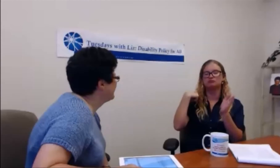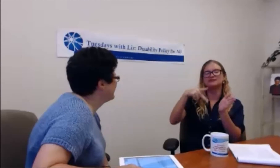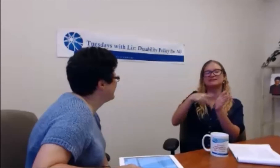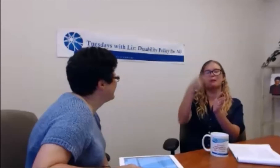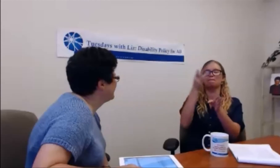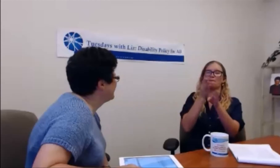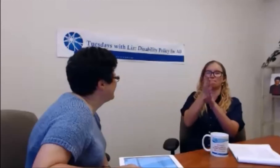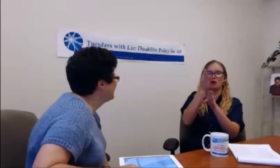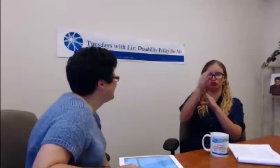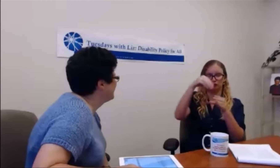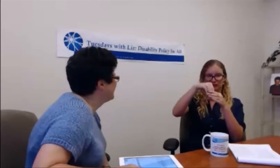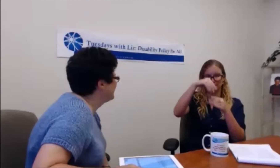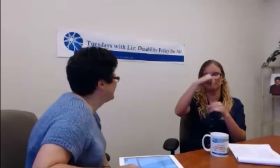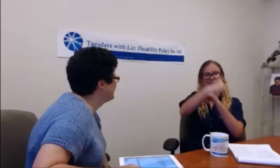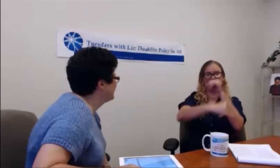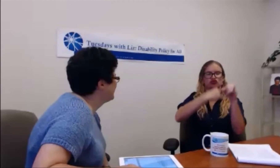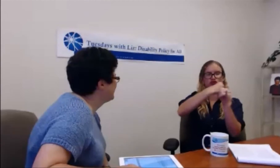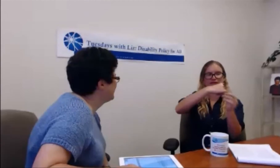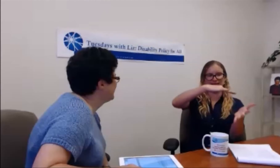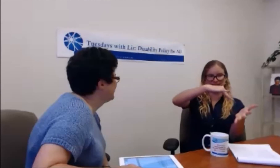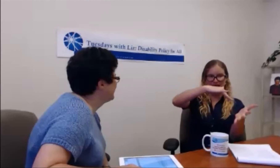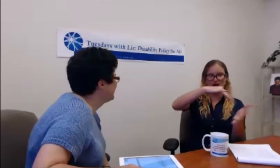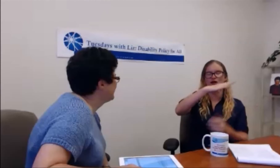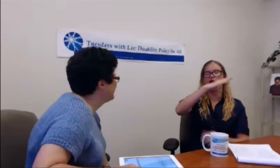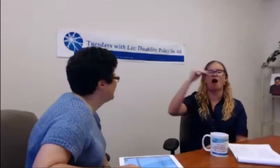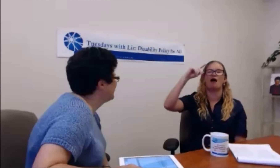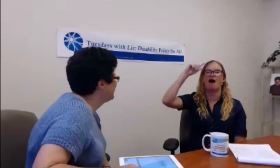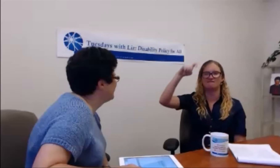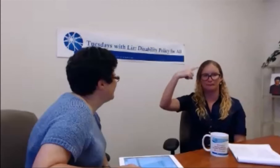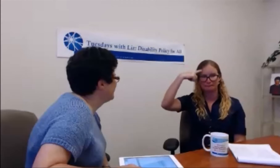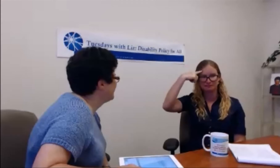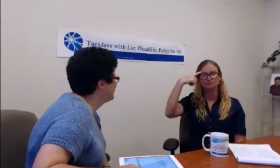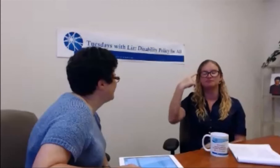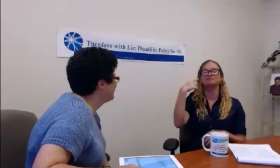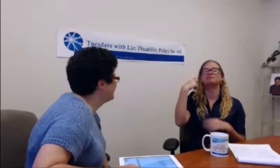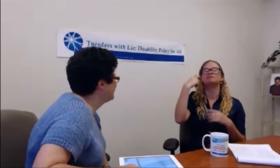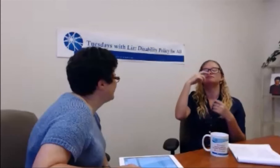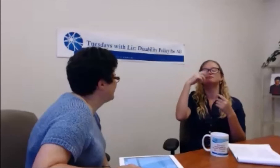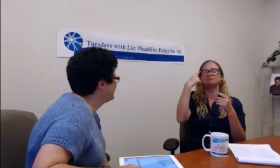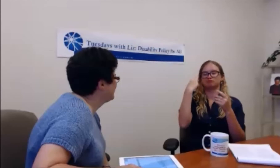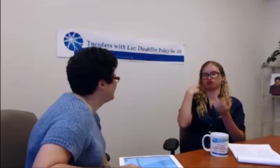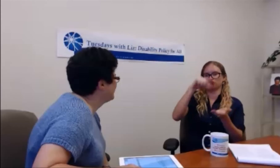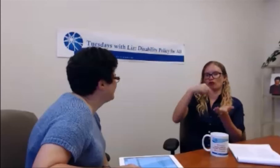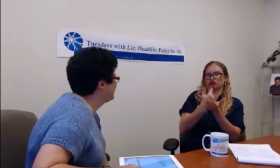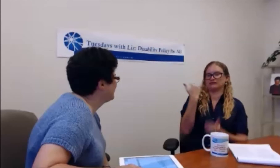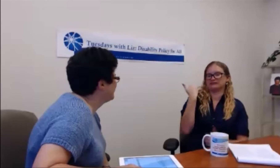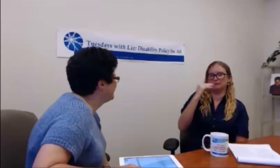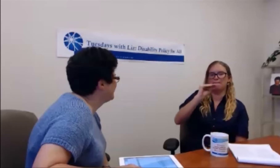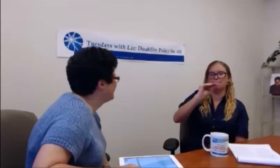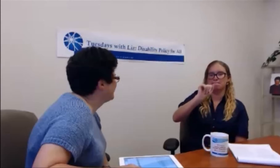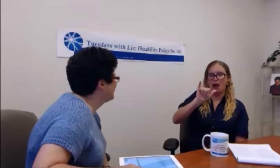my undergraduate . I was a double major in international studies and government. I graduated